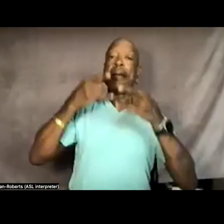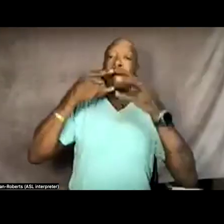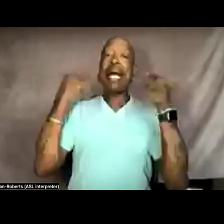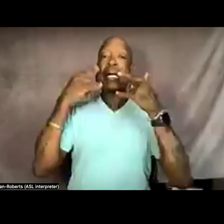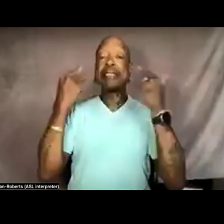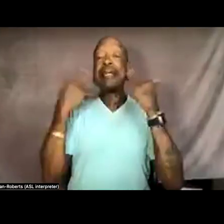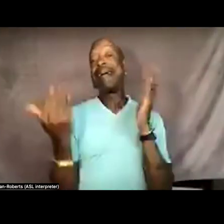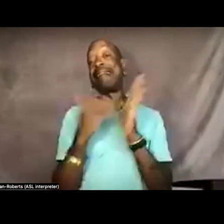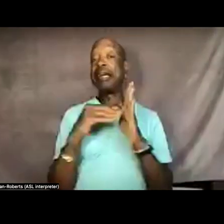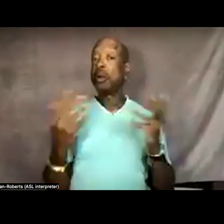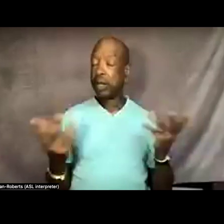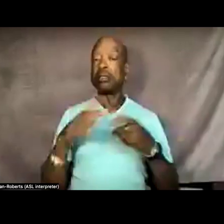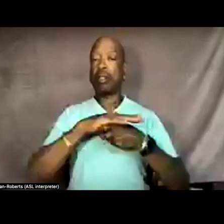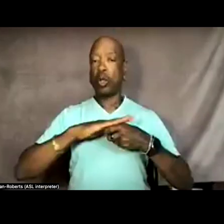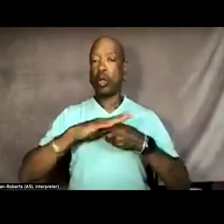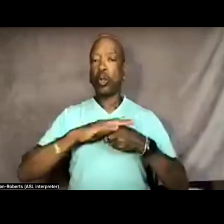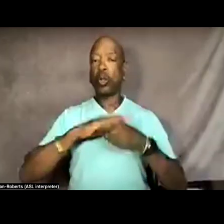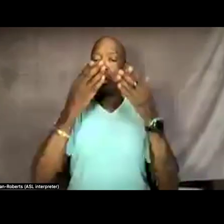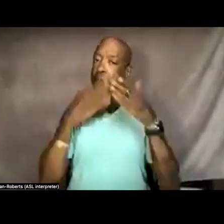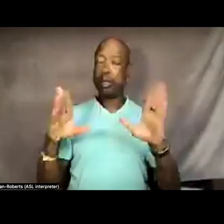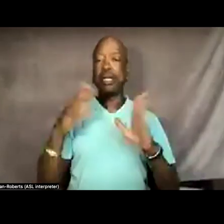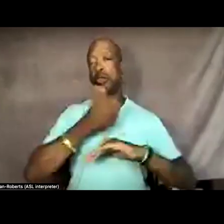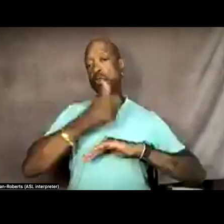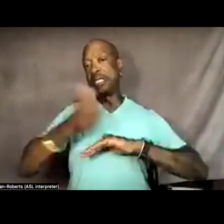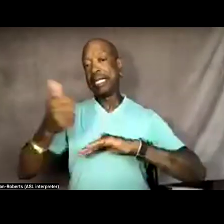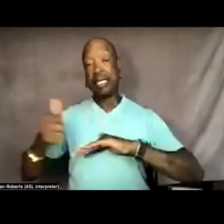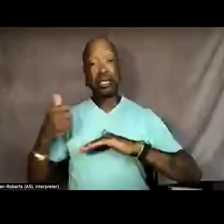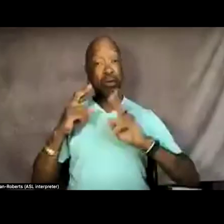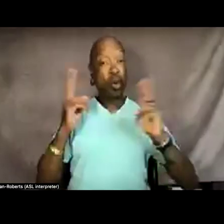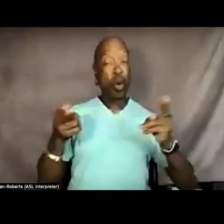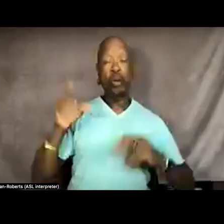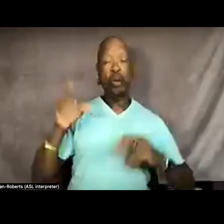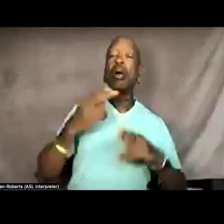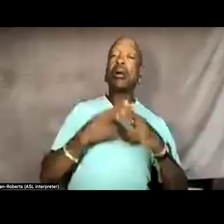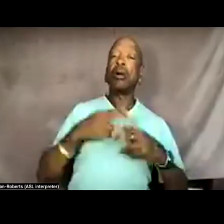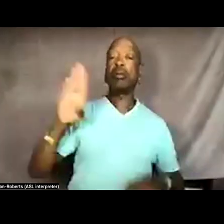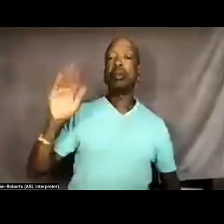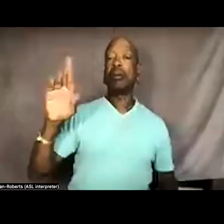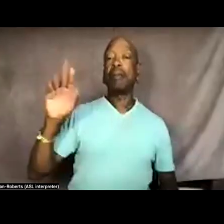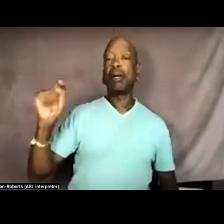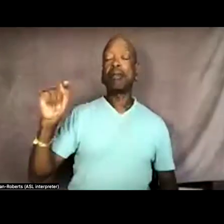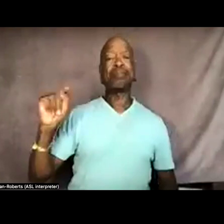public Transit Agency Bart starting around March of 2022 we held several meetings with electric